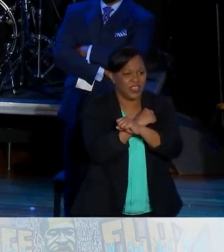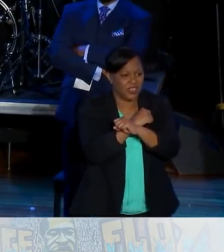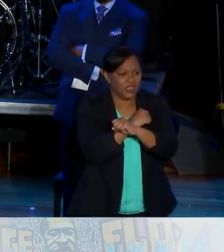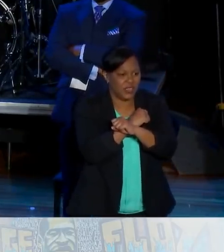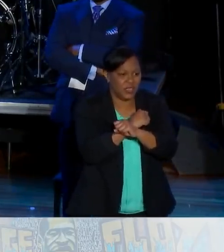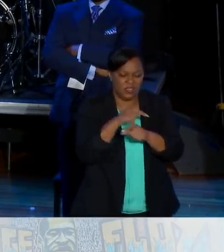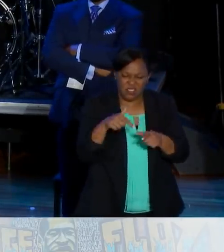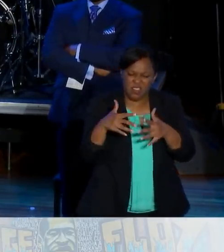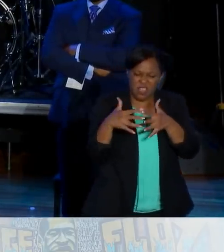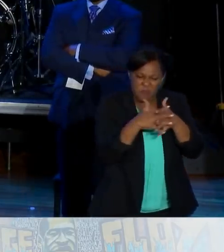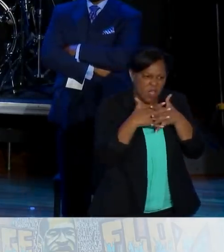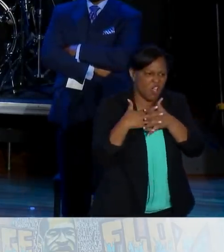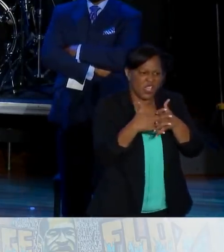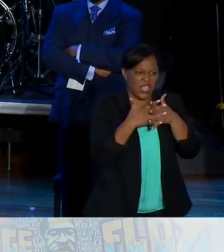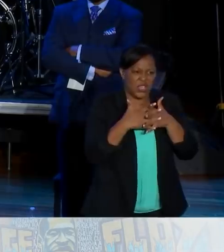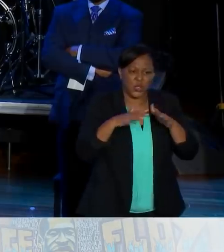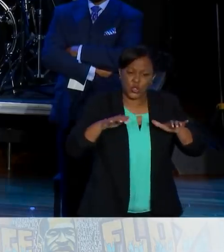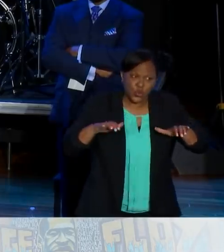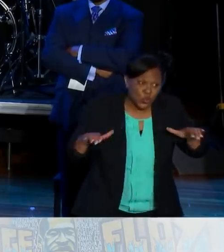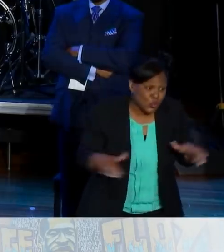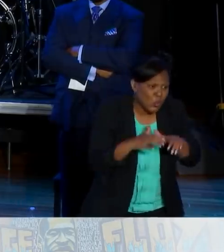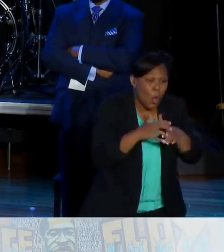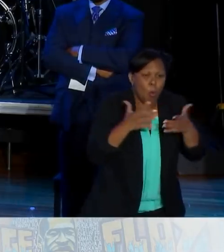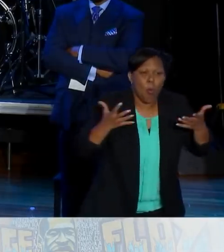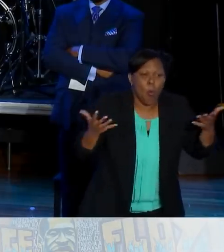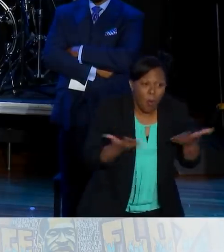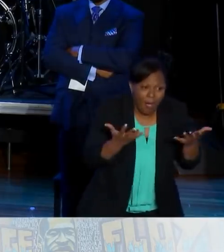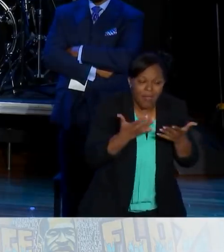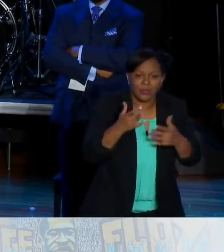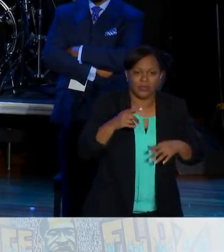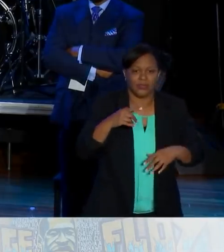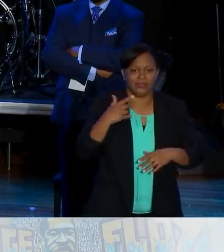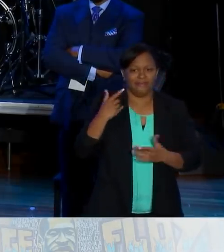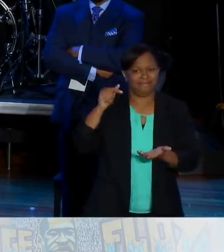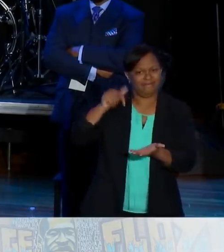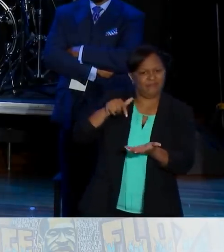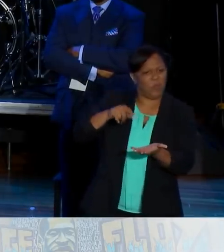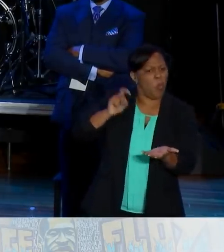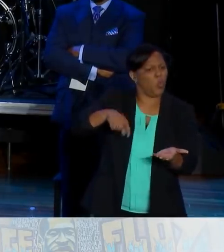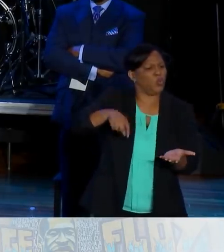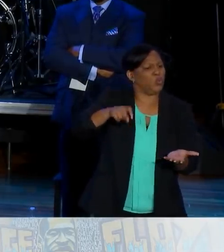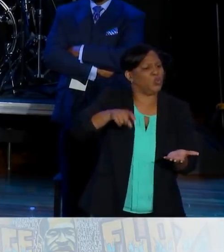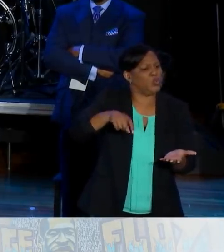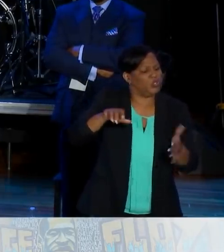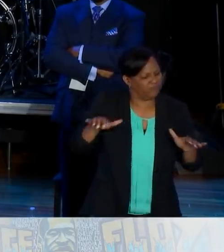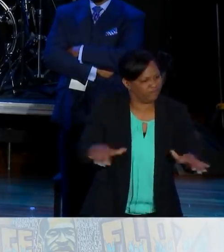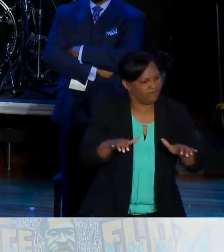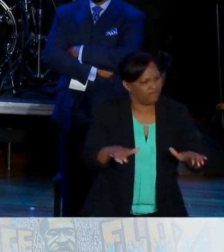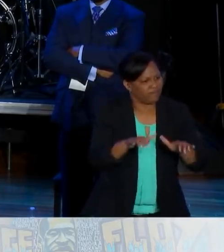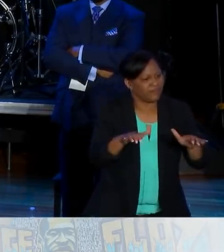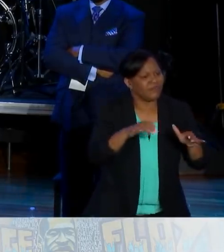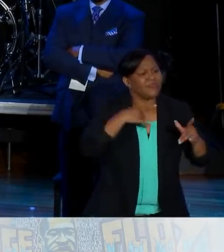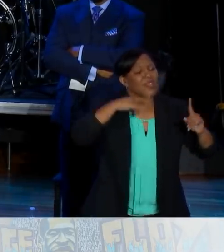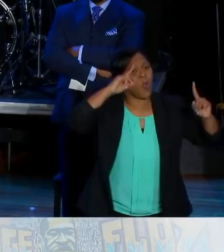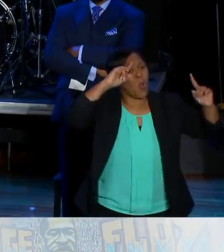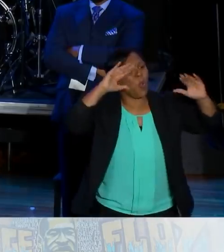AND NATASHA KENNYS OF THE WORLD AND STEPHON CLARKS OF THE WORLD.